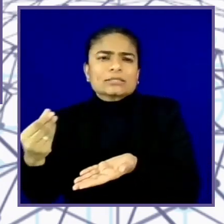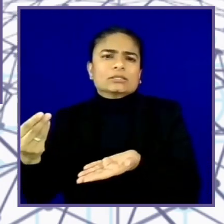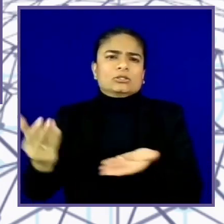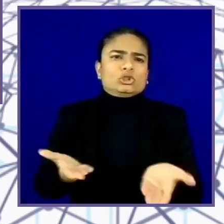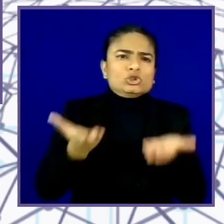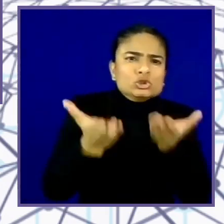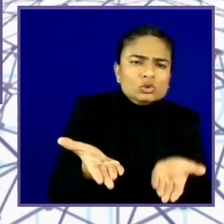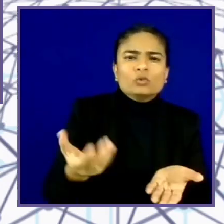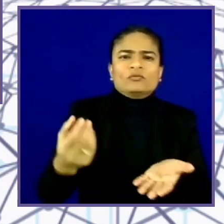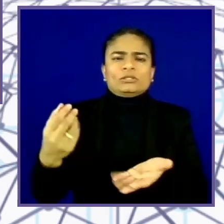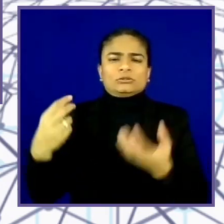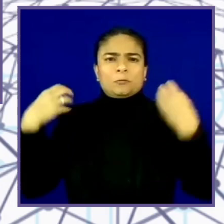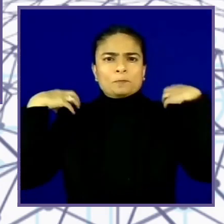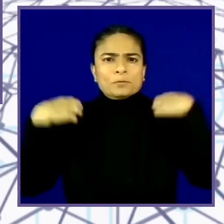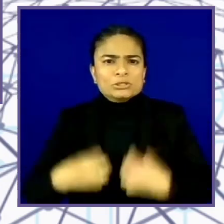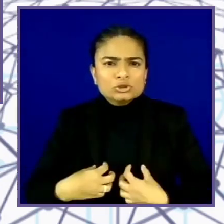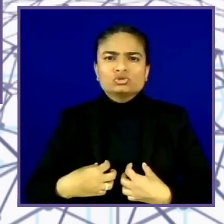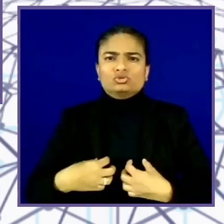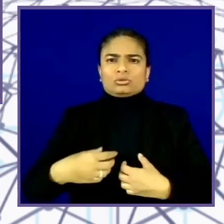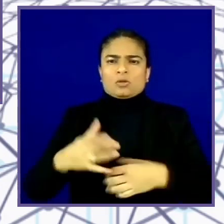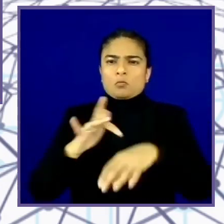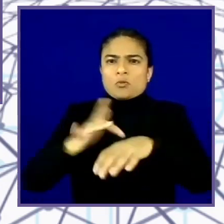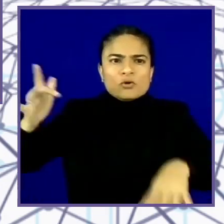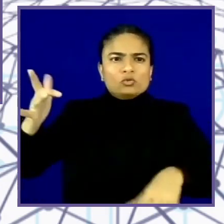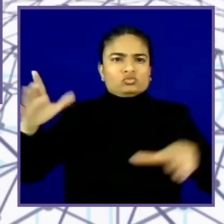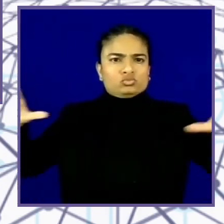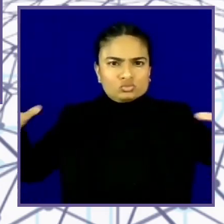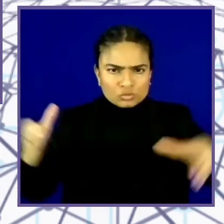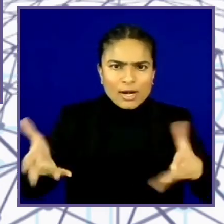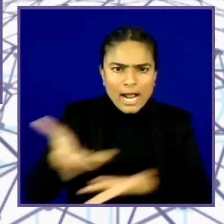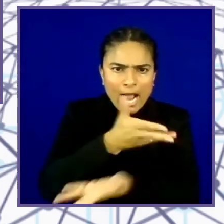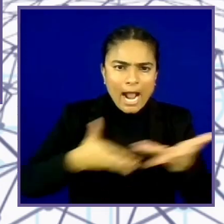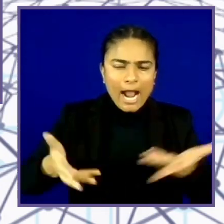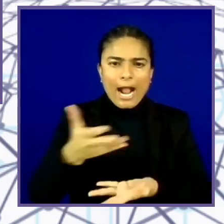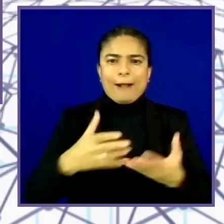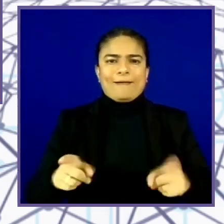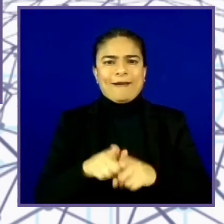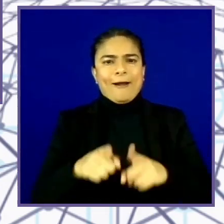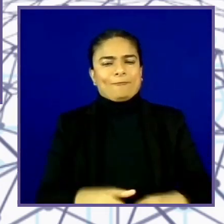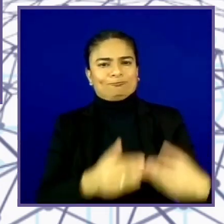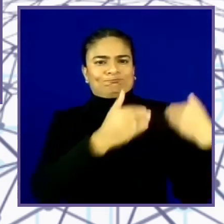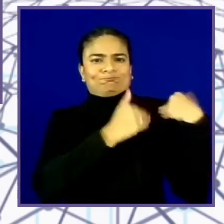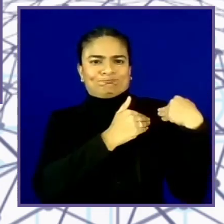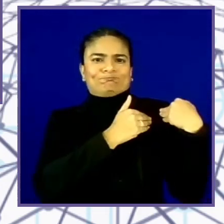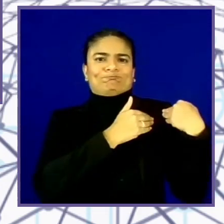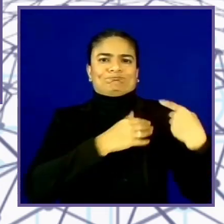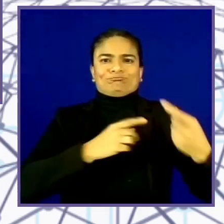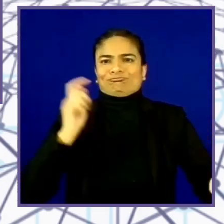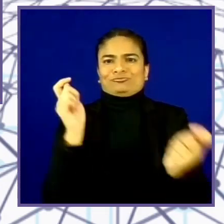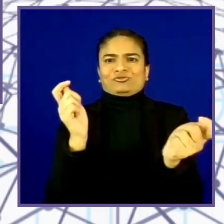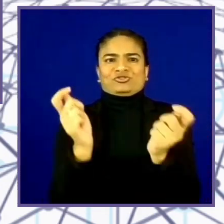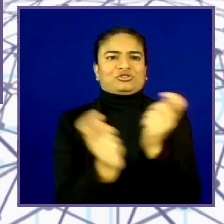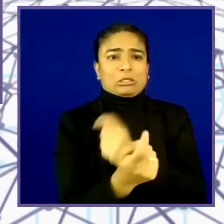in the financial institutions and what their impact can do to expand the disability economy.